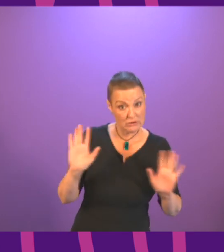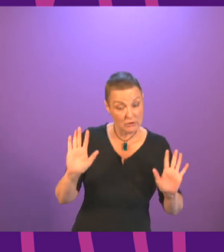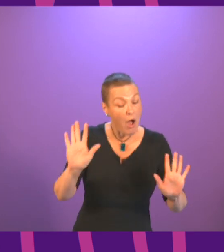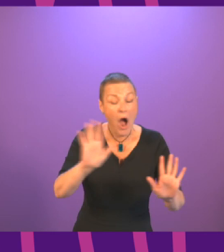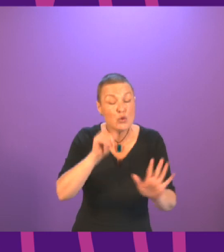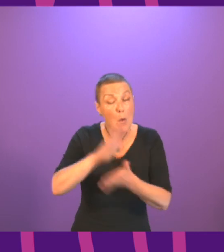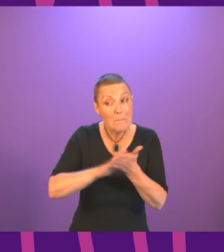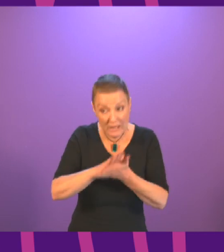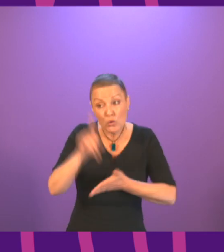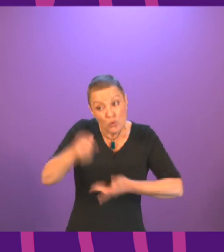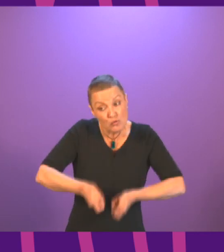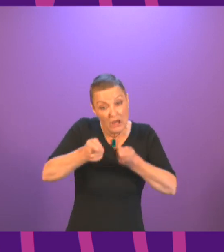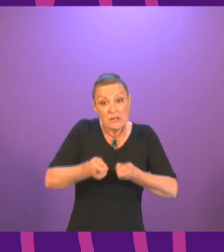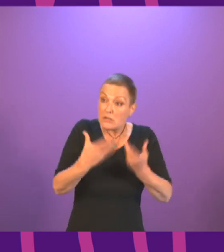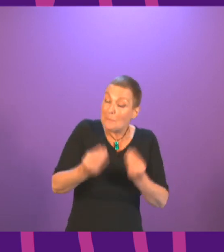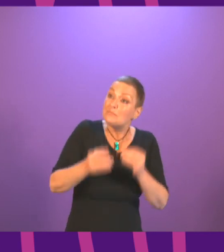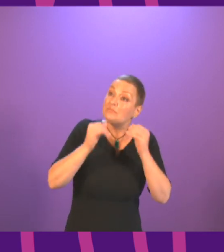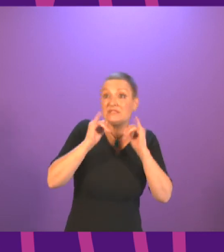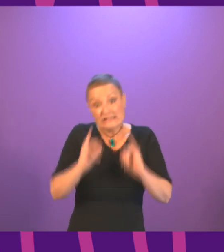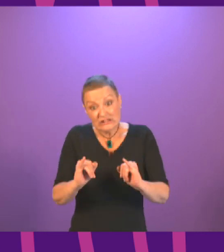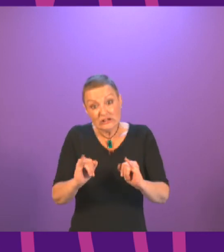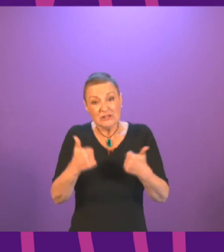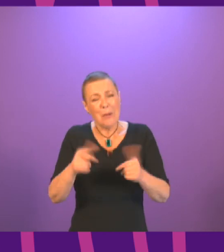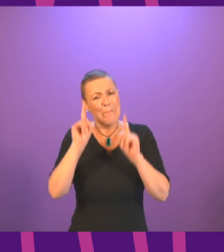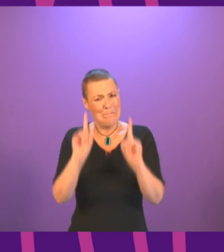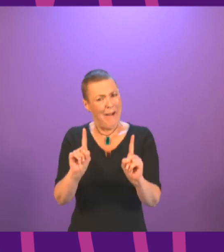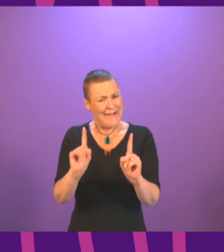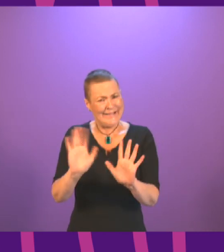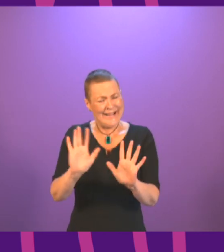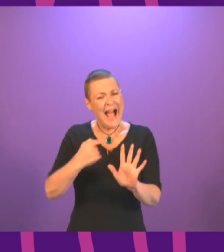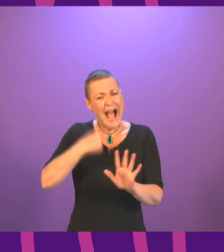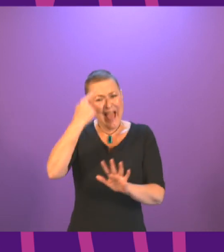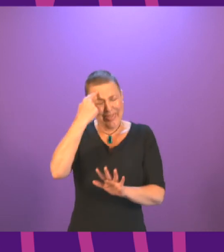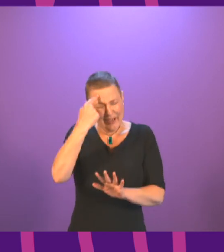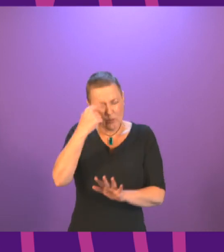they do not often raise very serious and legitimate issues but because I think that it is important